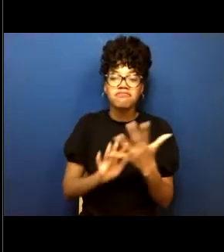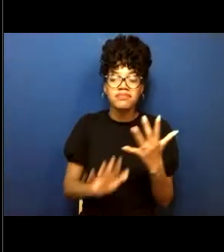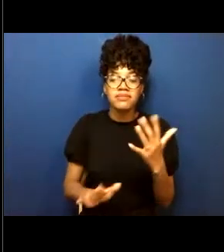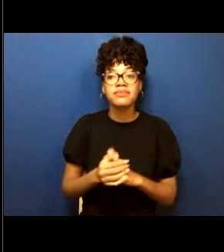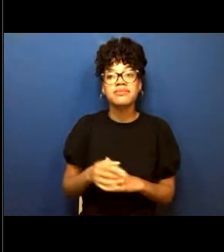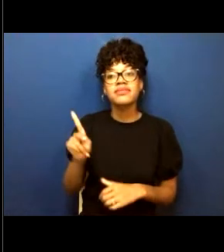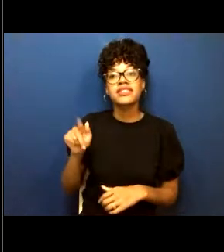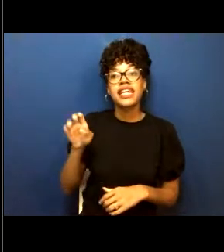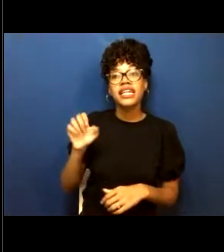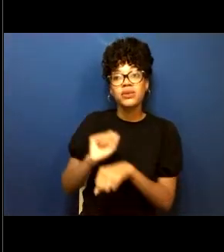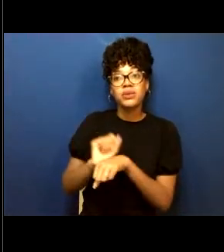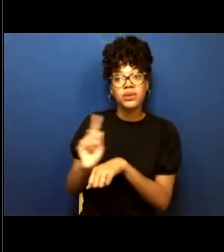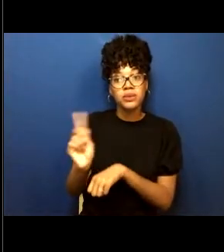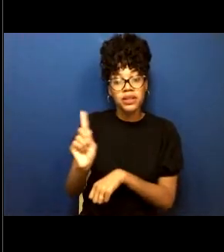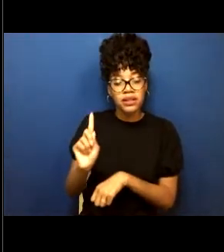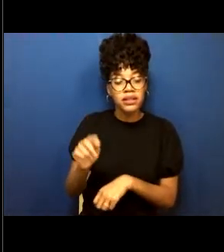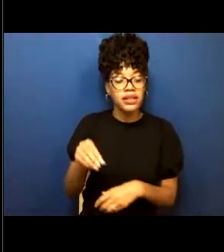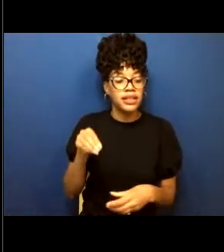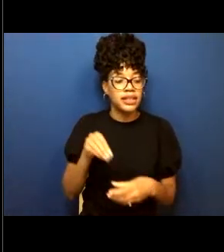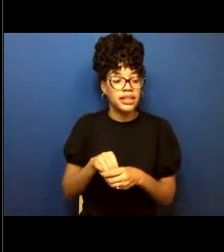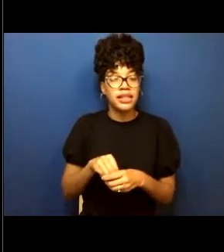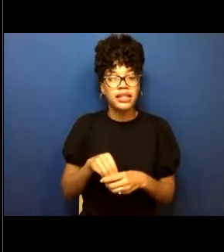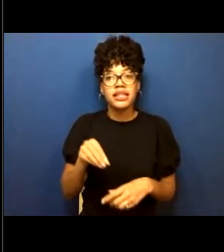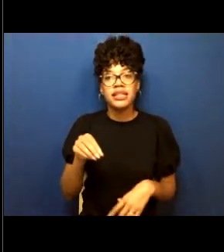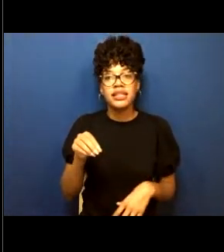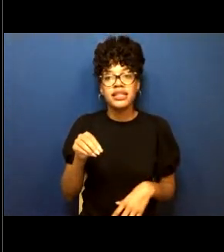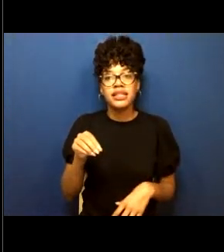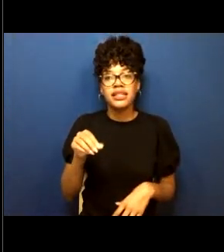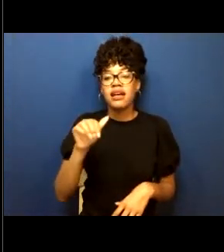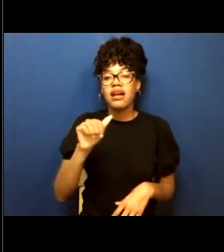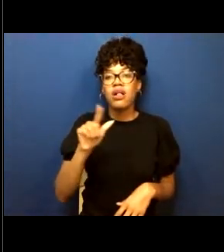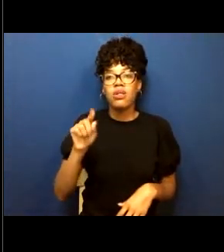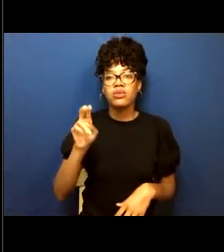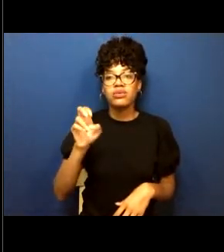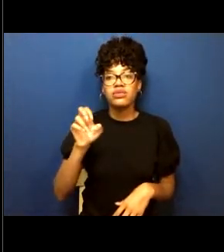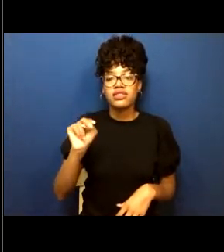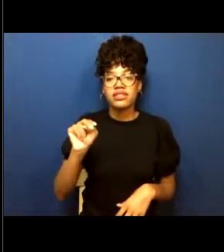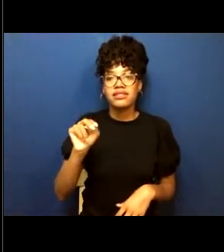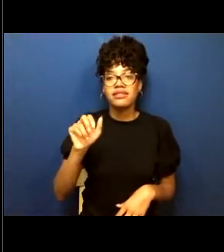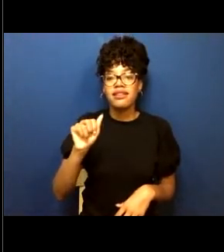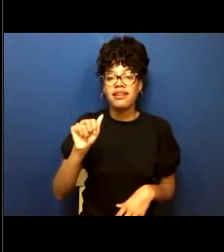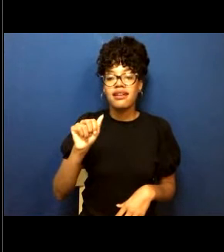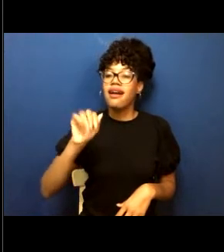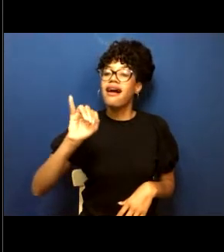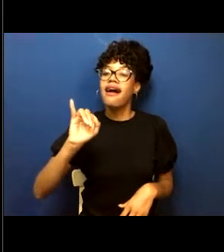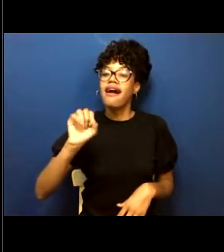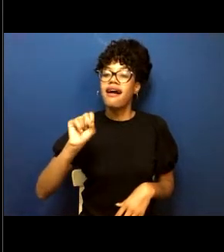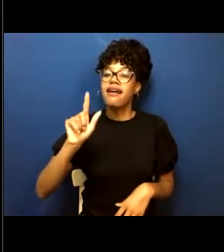in the Aleutian Island change... I'm sorry, in the Aleutian Island chain and then the Pribilof Islands.